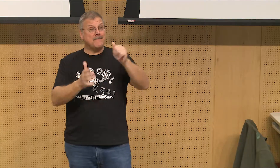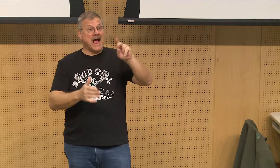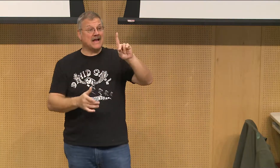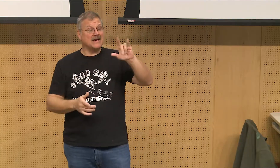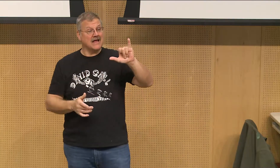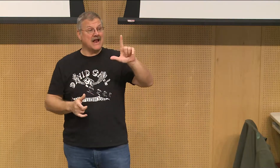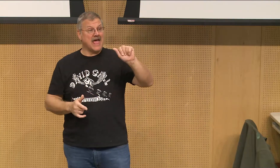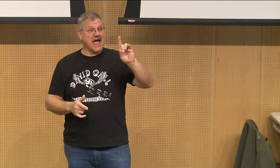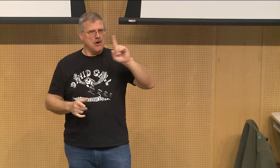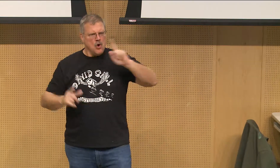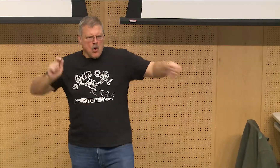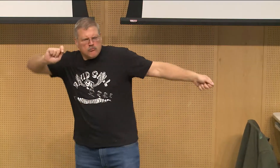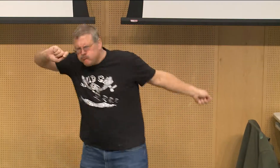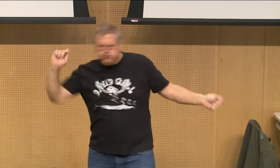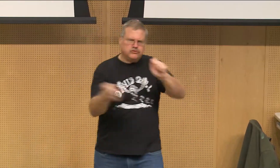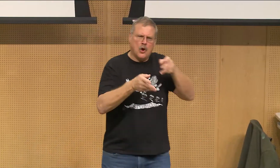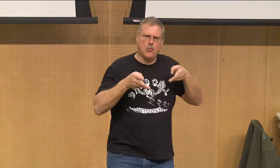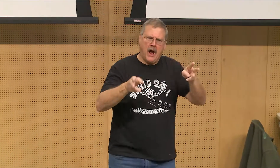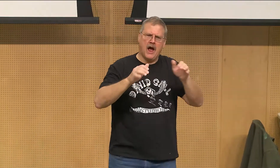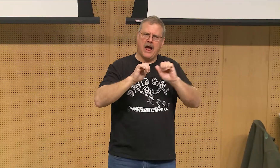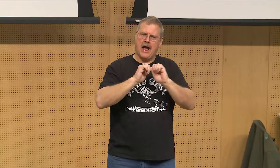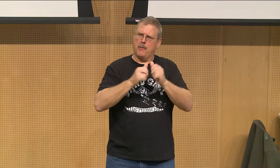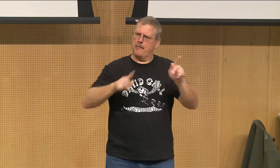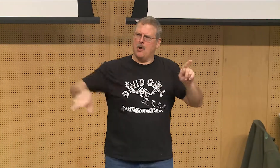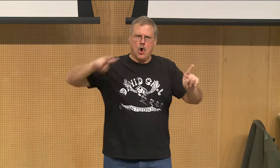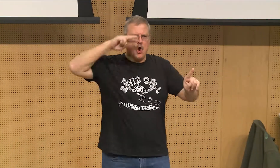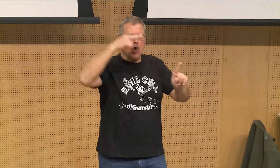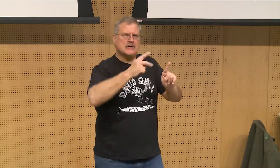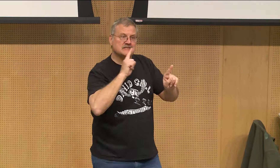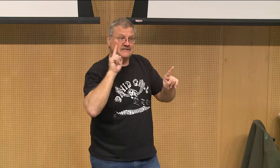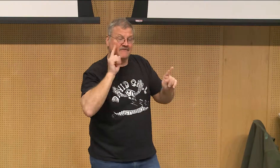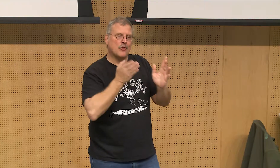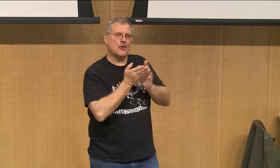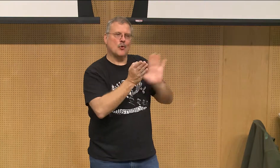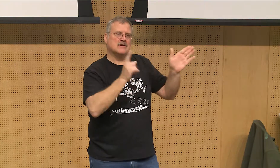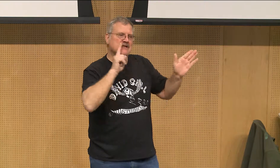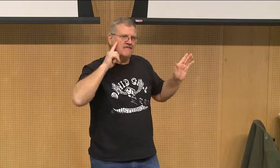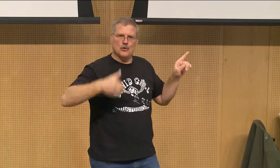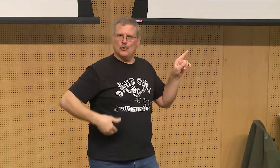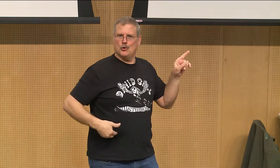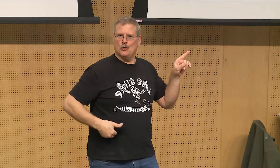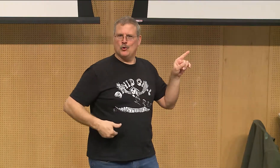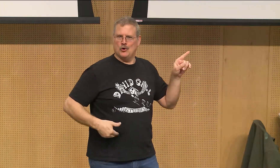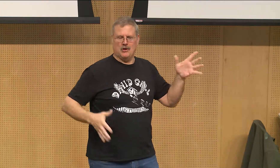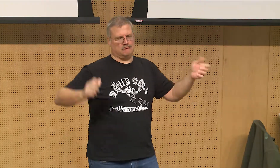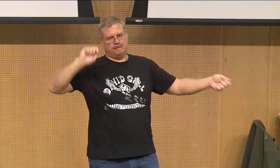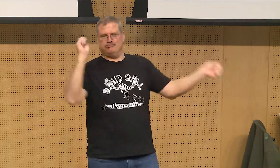Che Guevara, so I put Paddy Ladd there, who changed the way that people look at Deaf people